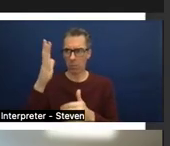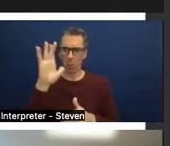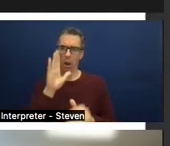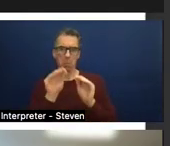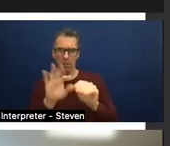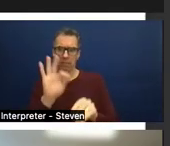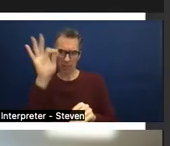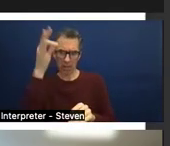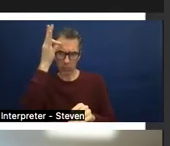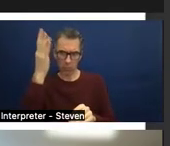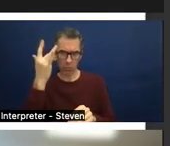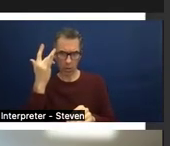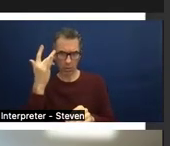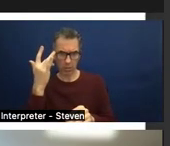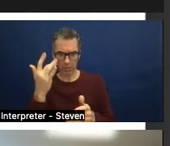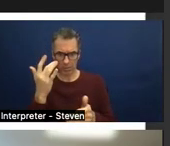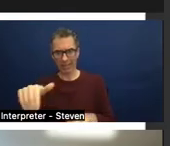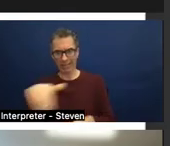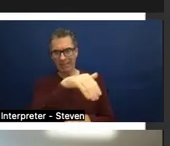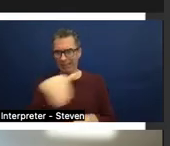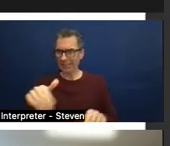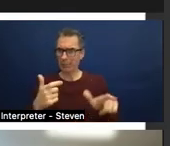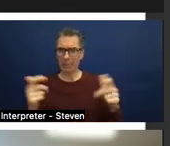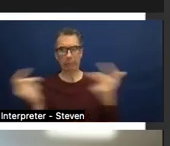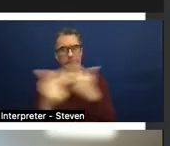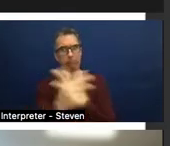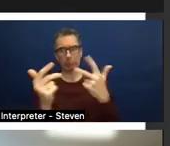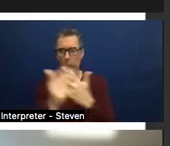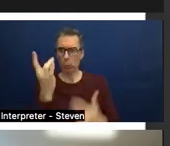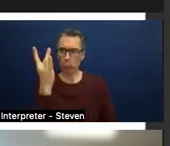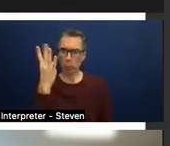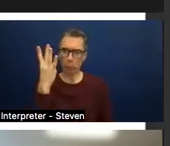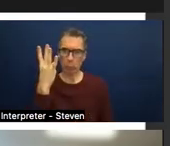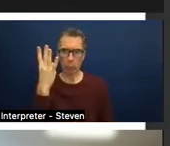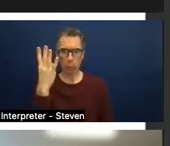given how serious the speeding problems are particularly at this intersection?